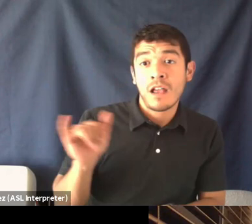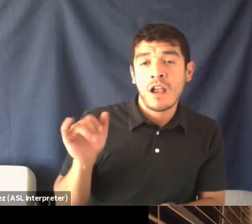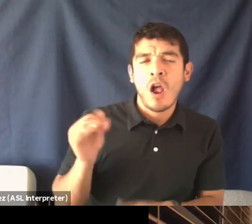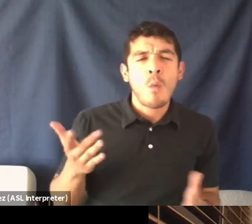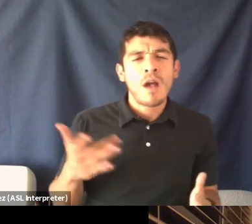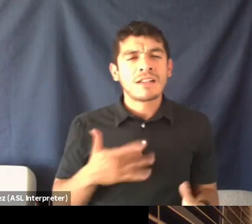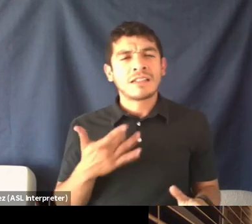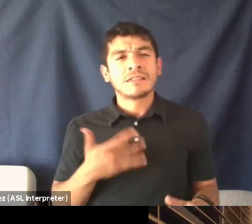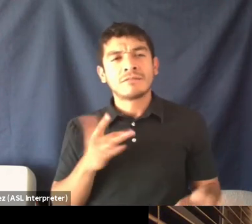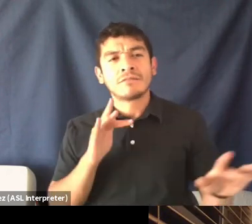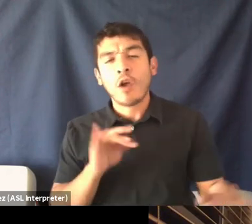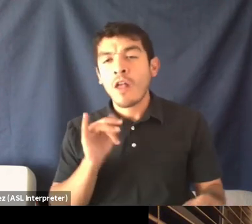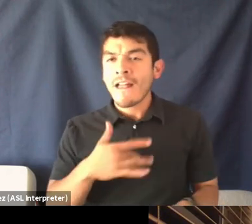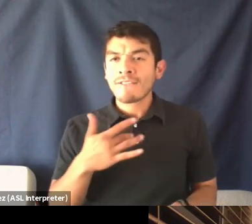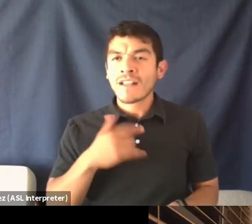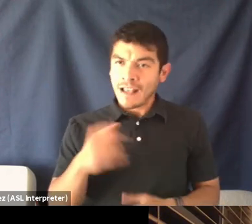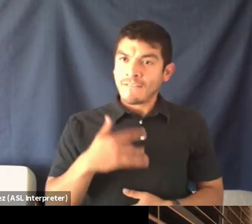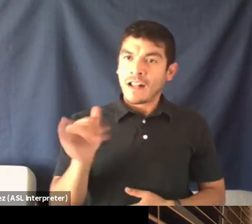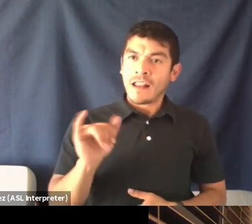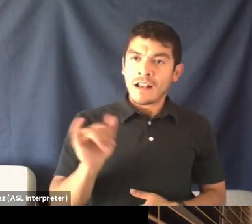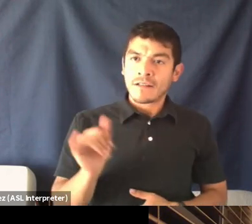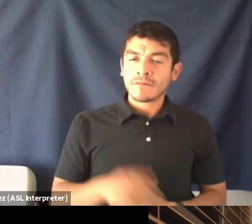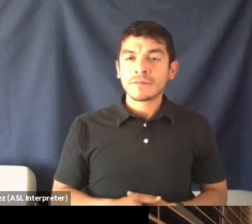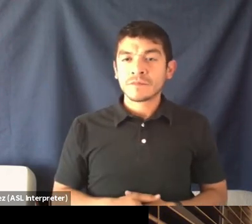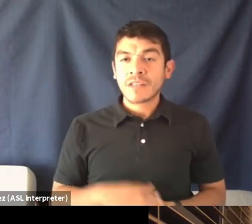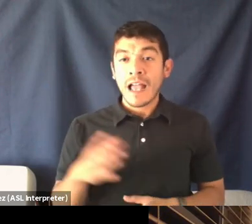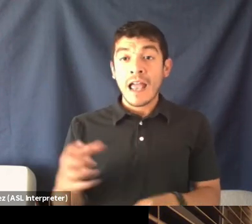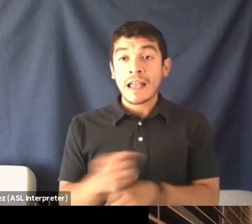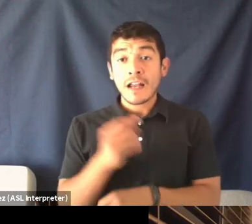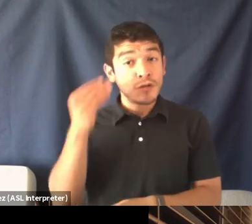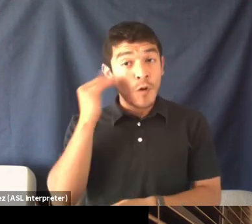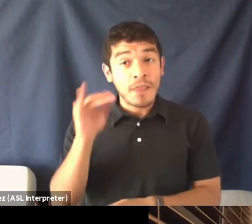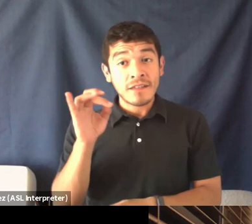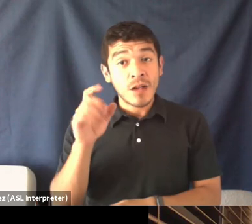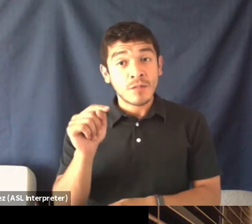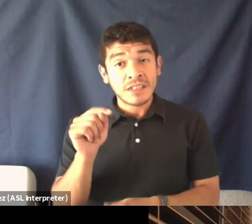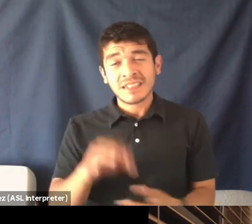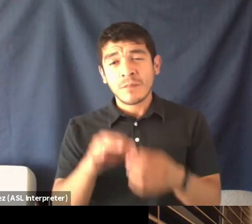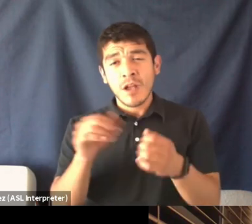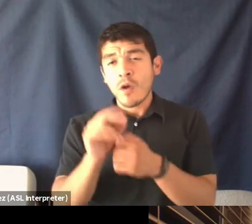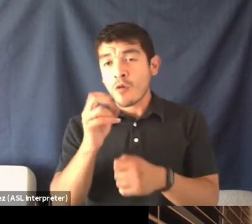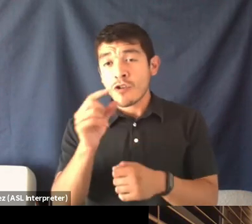or a feeling could feel like. And getting to know the subjects especially with Reggie and Anne.